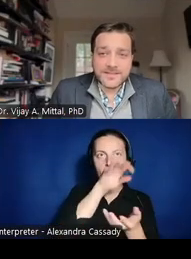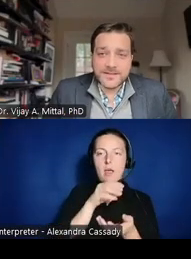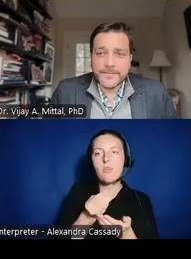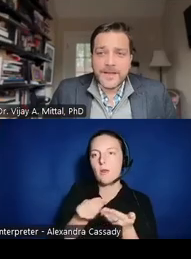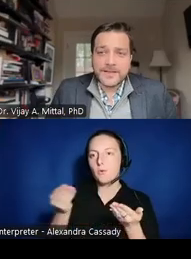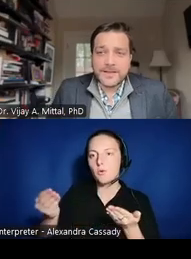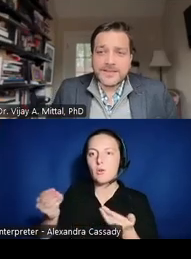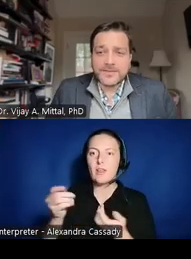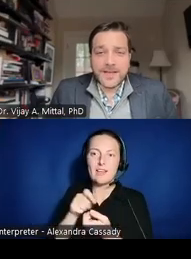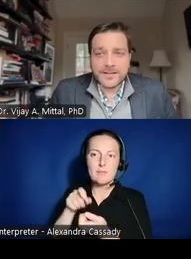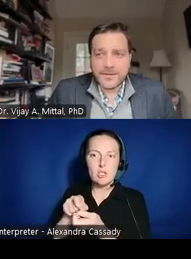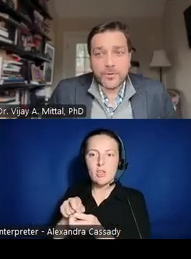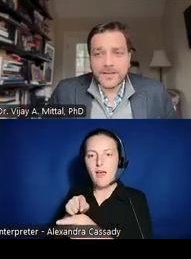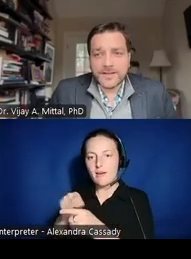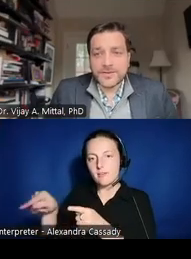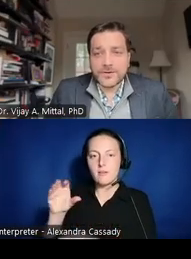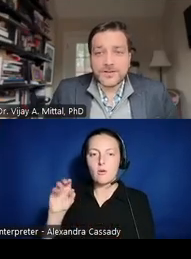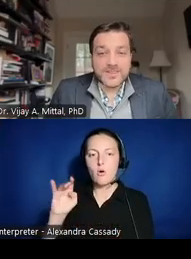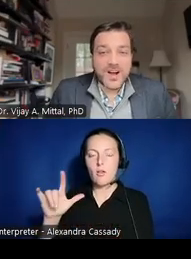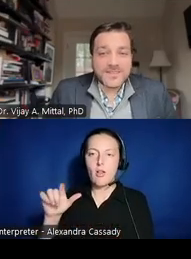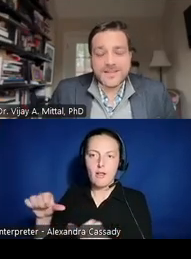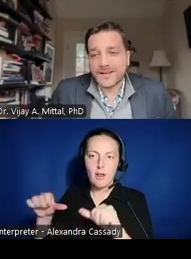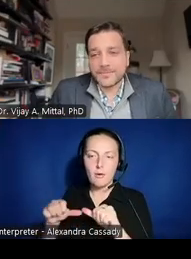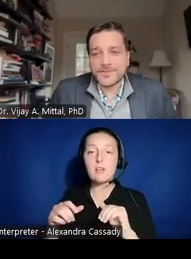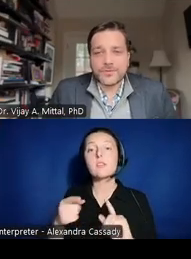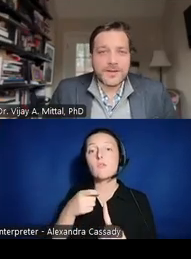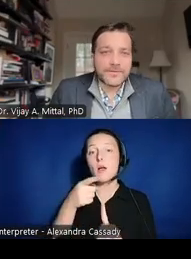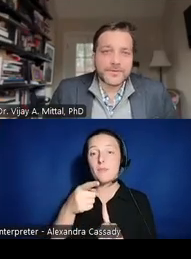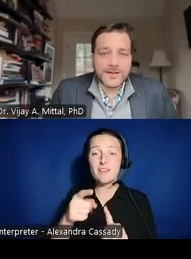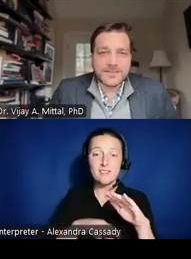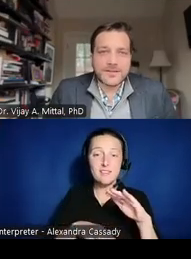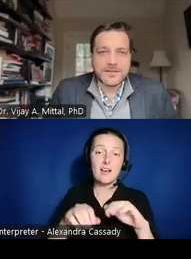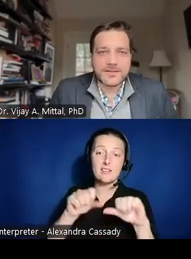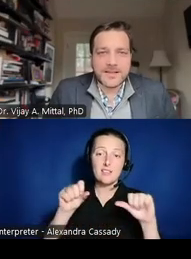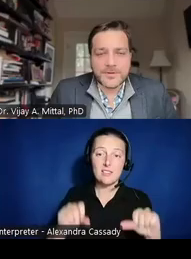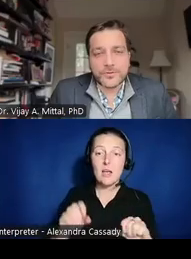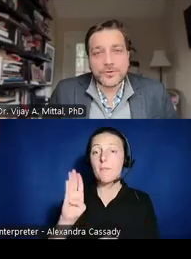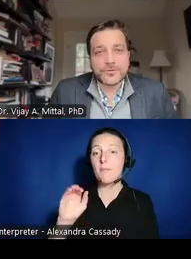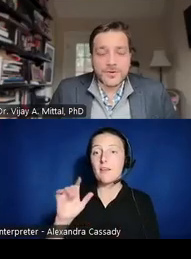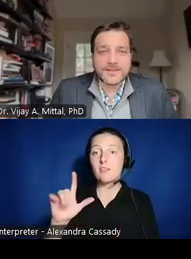system. The basil ganglia normally exert constant inhibitory influence on the theamocortical neurons